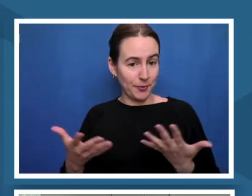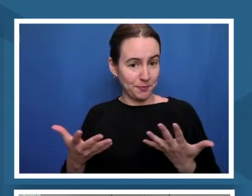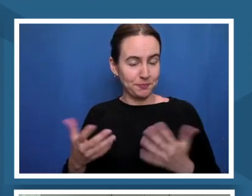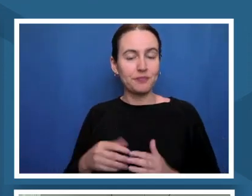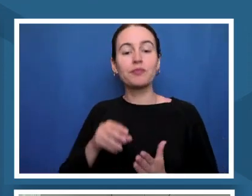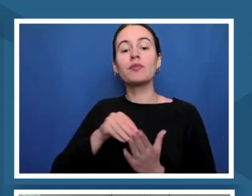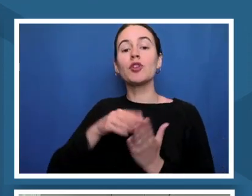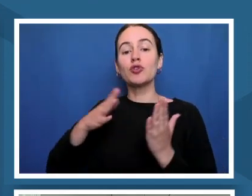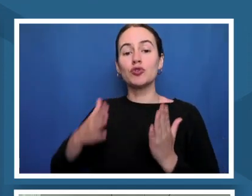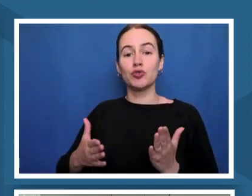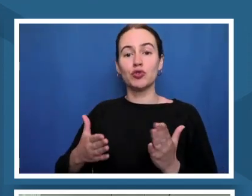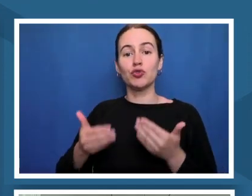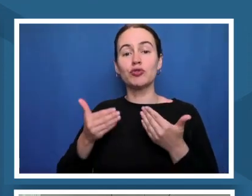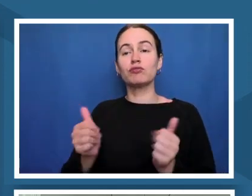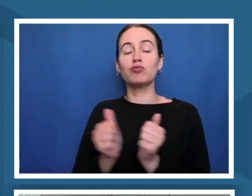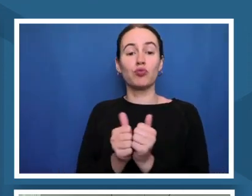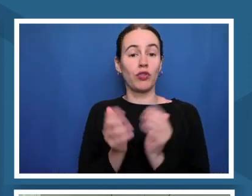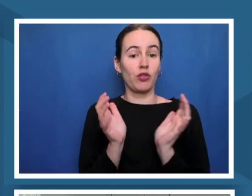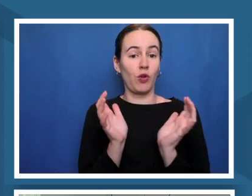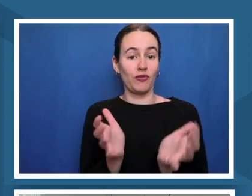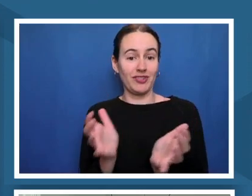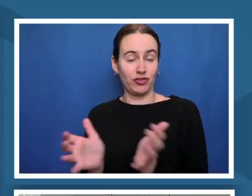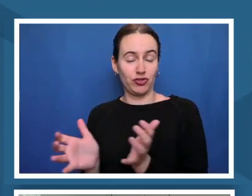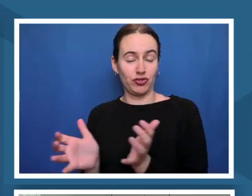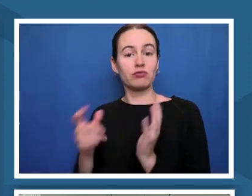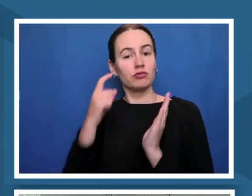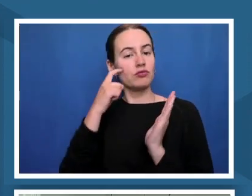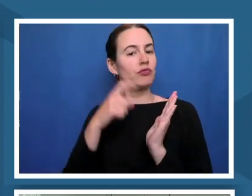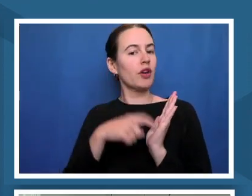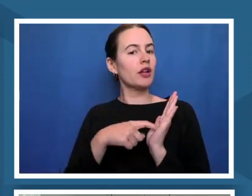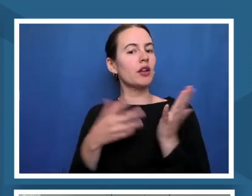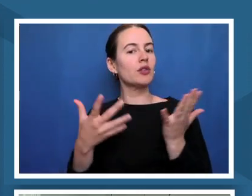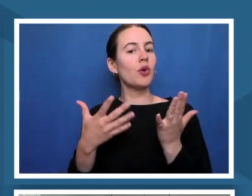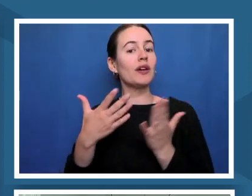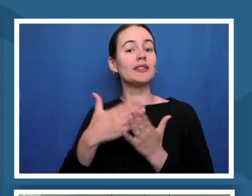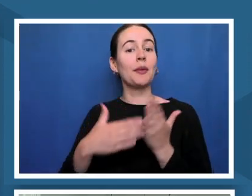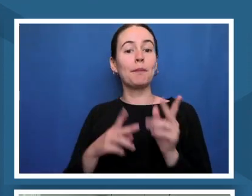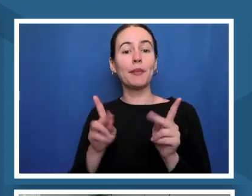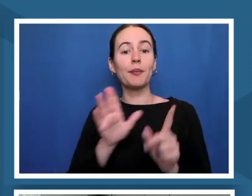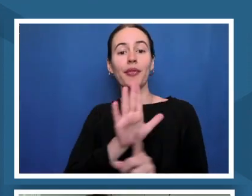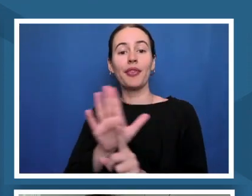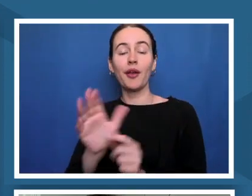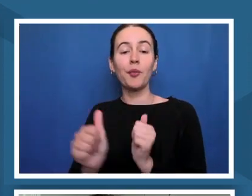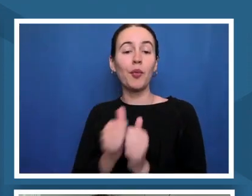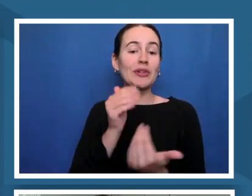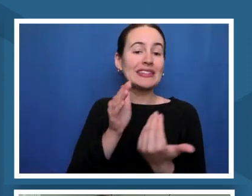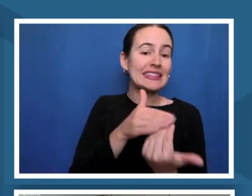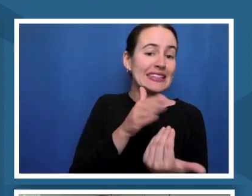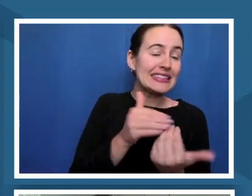conversation they recognized that some people's easiest or